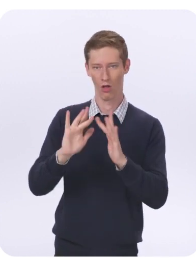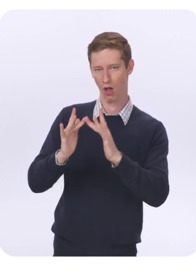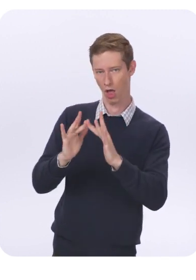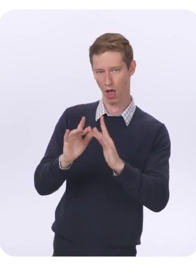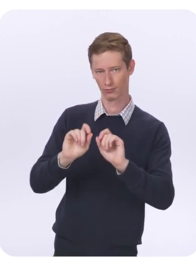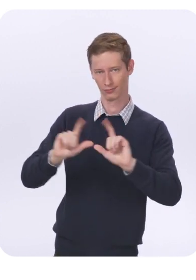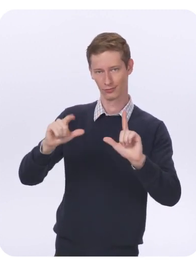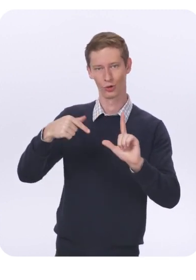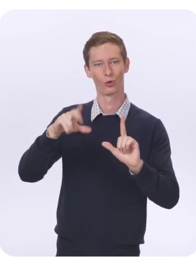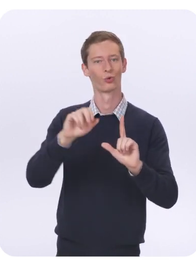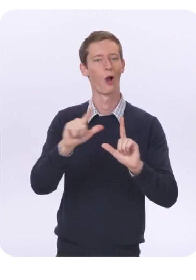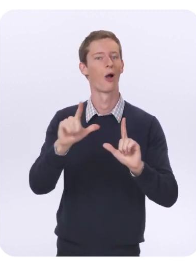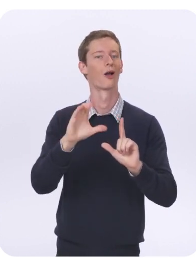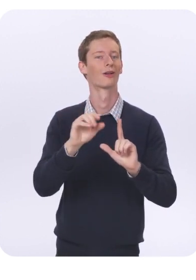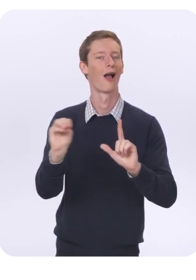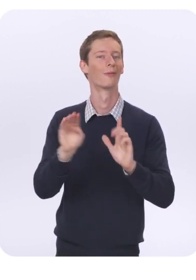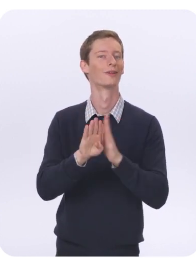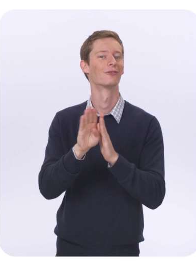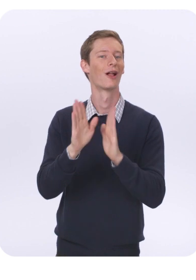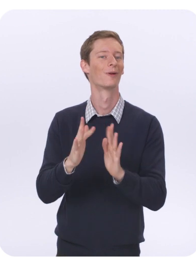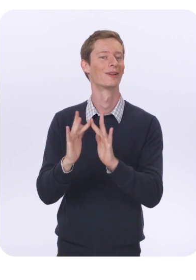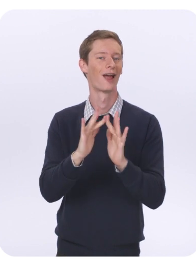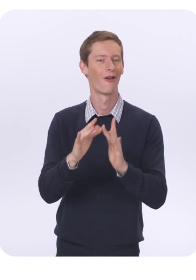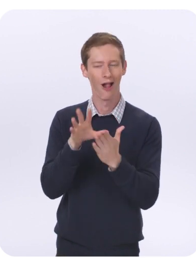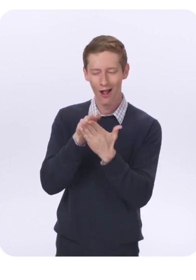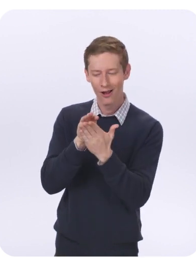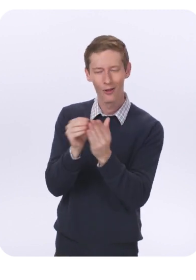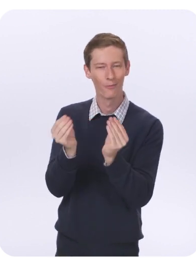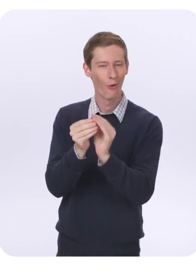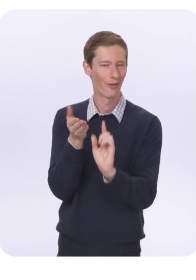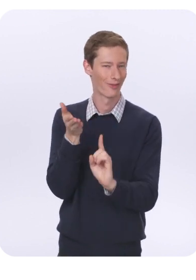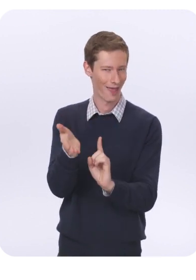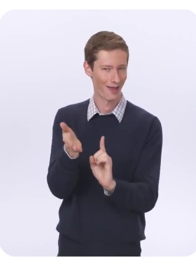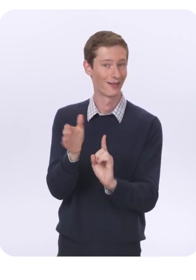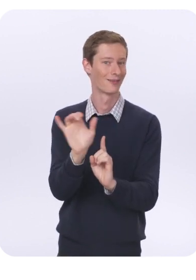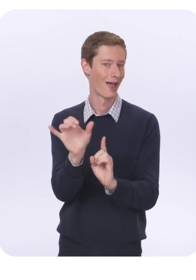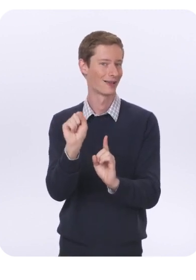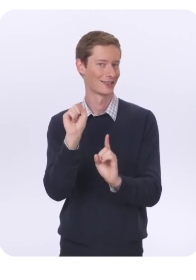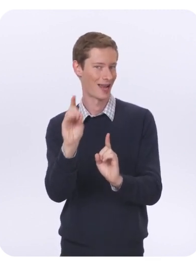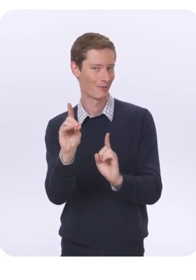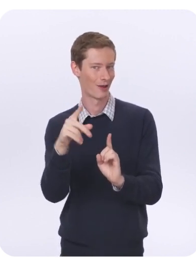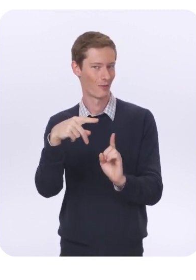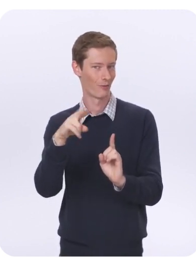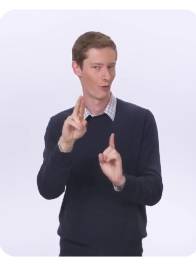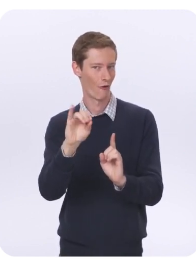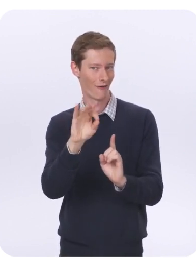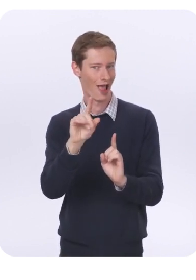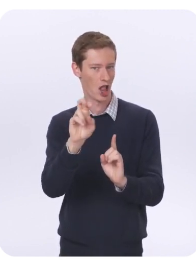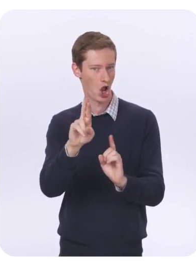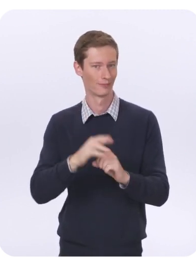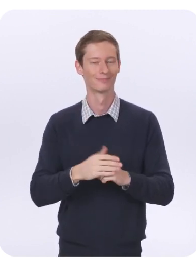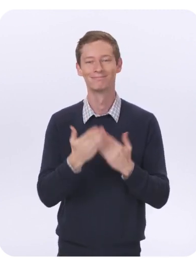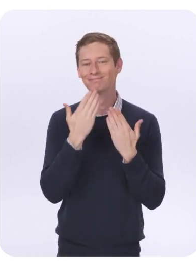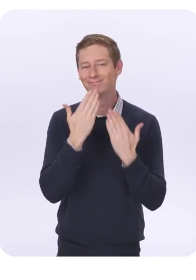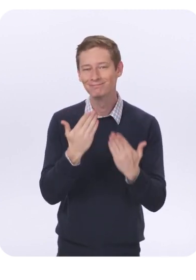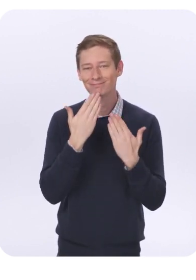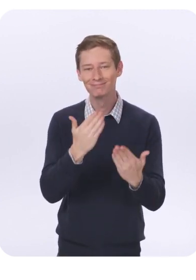with many other valuable tools like the Snapdragon Profiler. Thank you for your time and if you need any information,